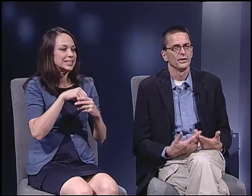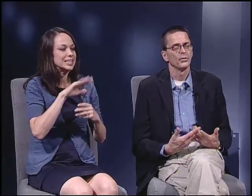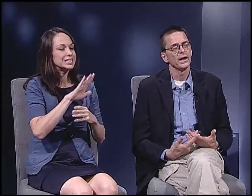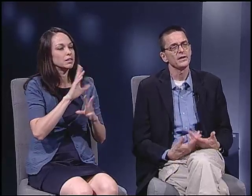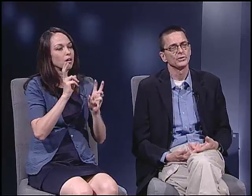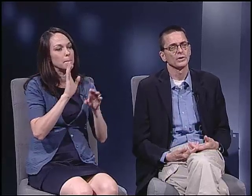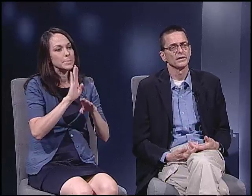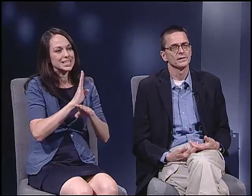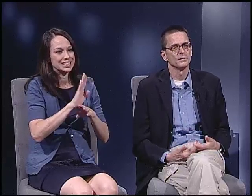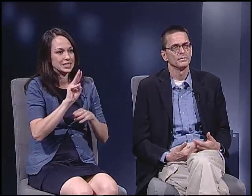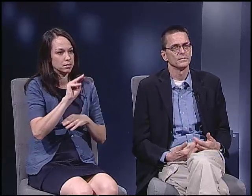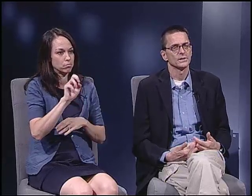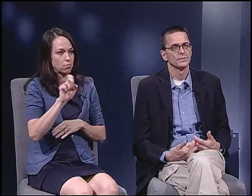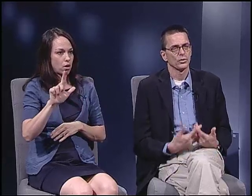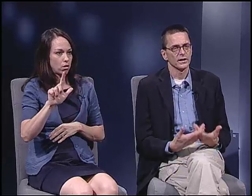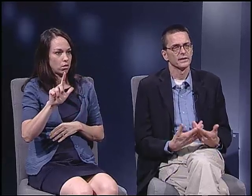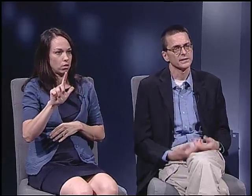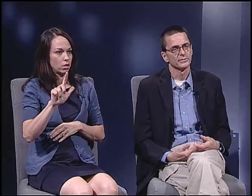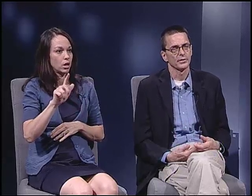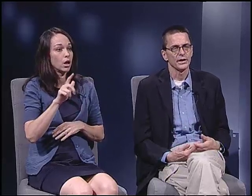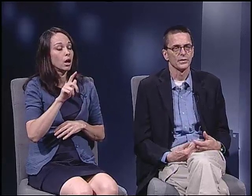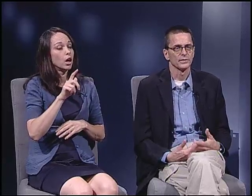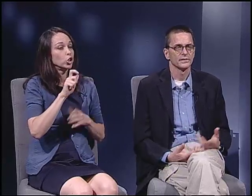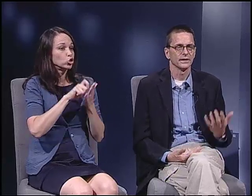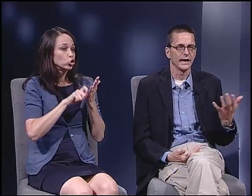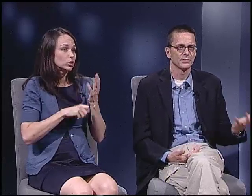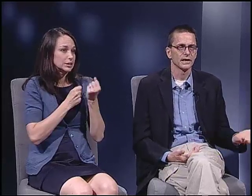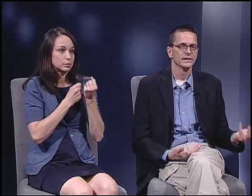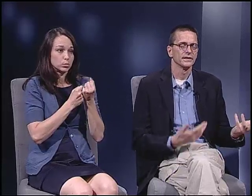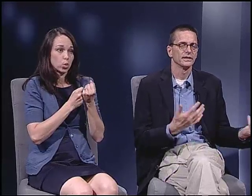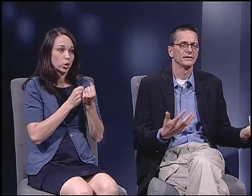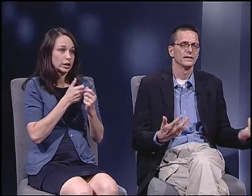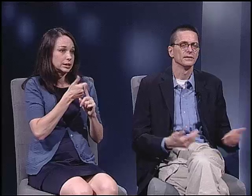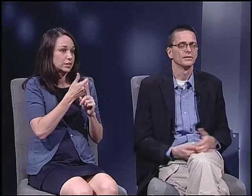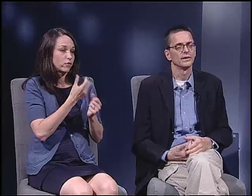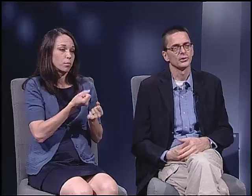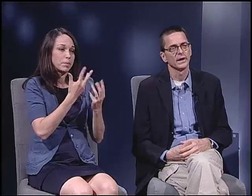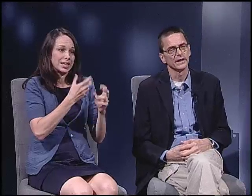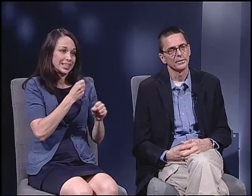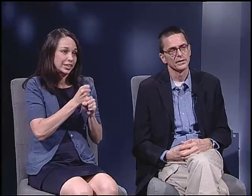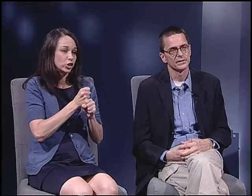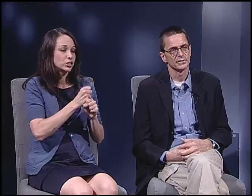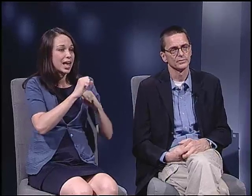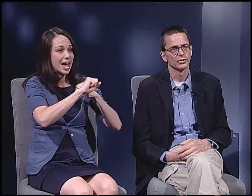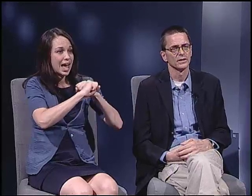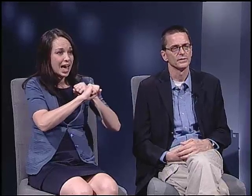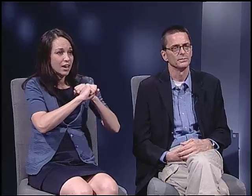The way that journalism supported itself for years, advertising, under writing the business of journalism.